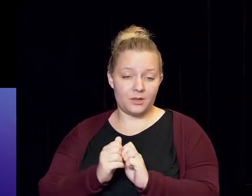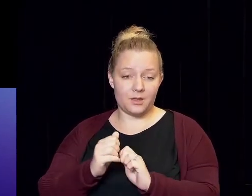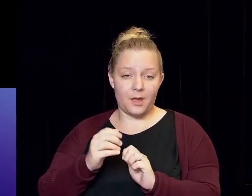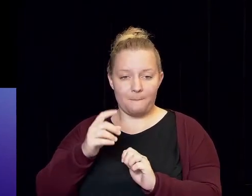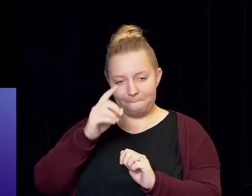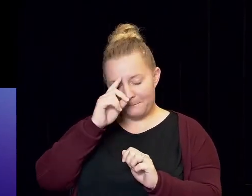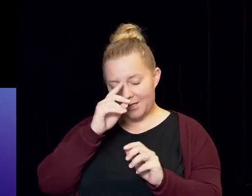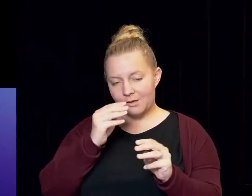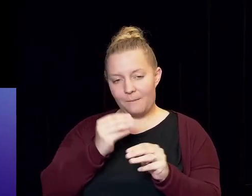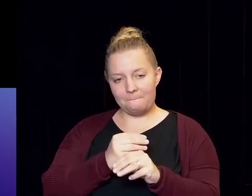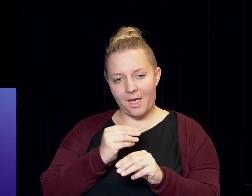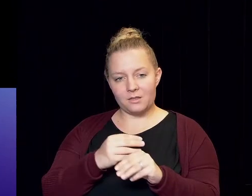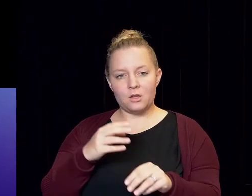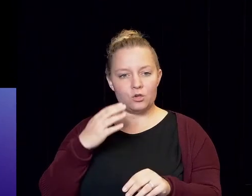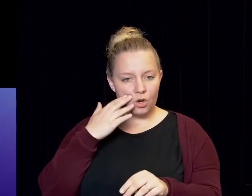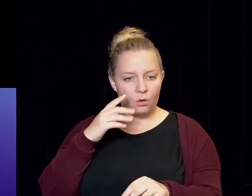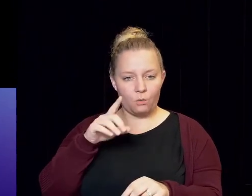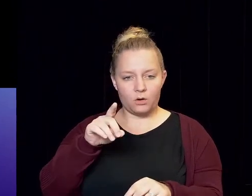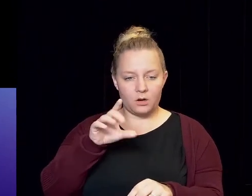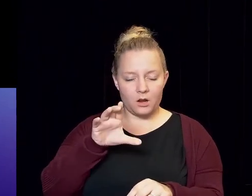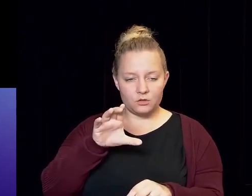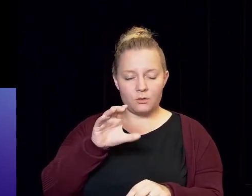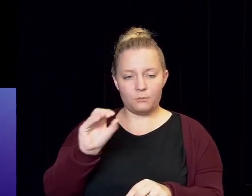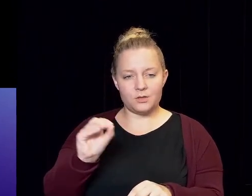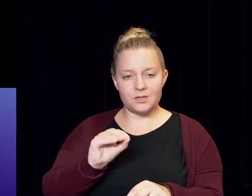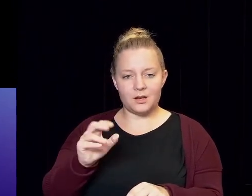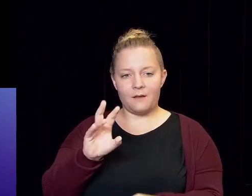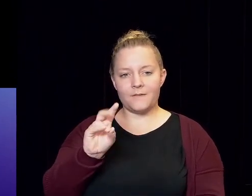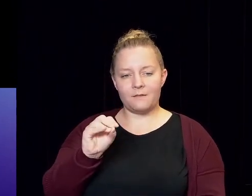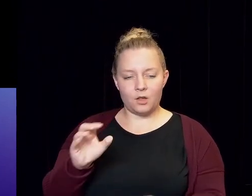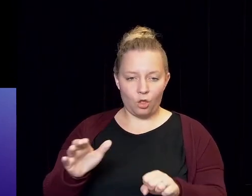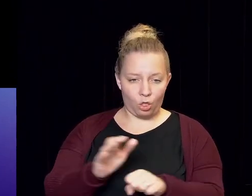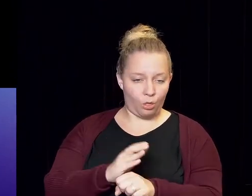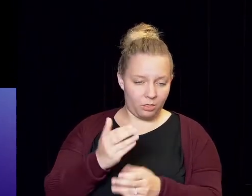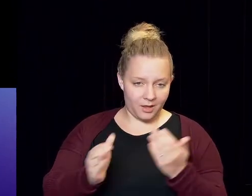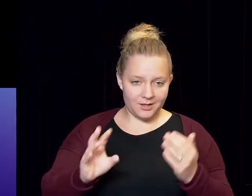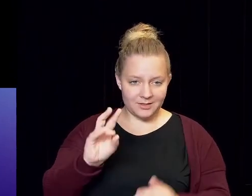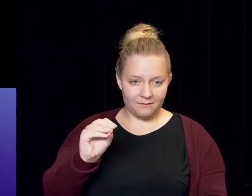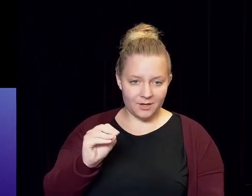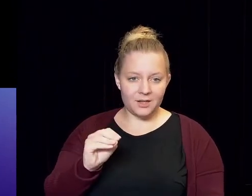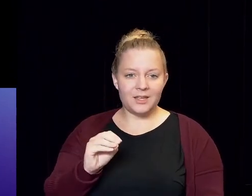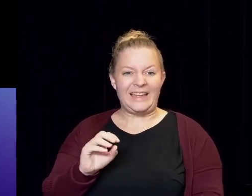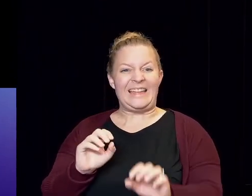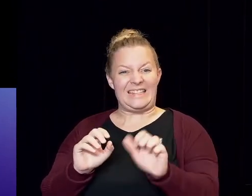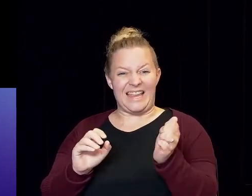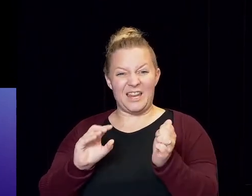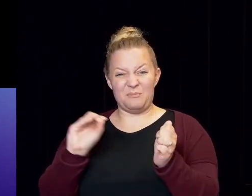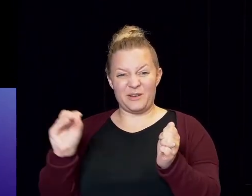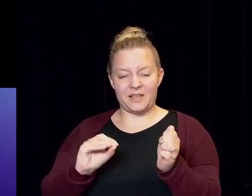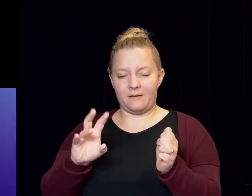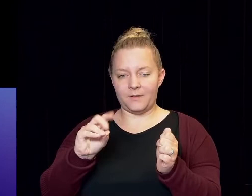You know 100% of 70 is the whole thing, is 70. 10% of 70 is a tenth, so move the